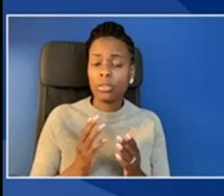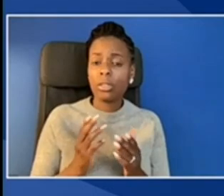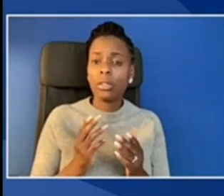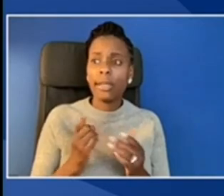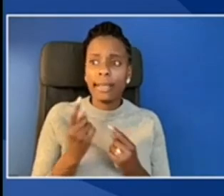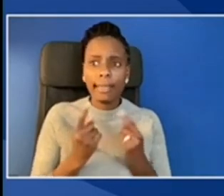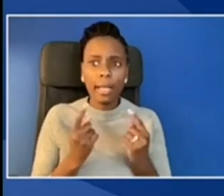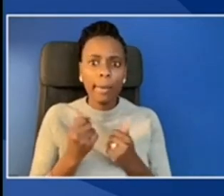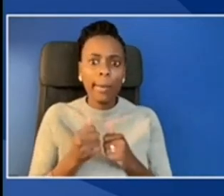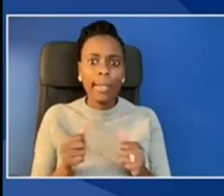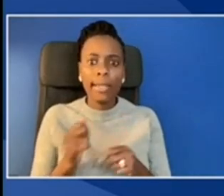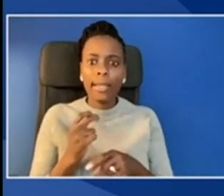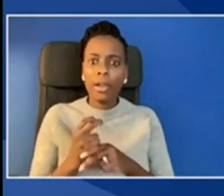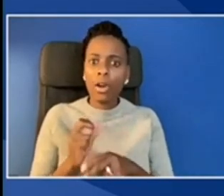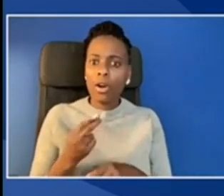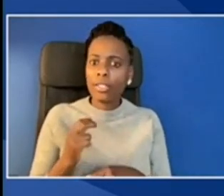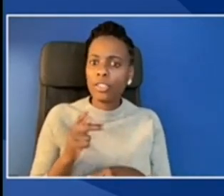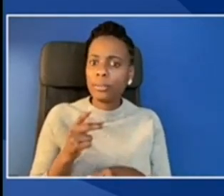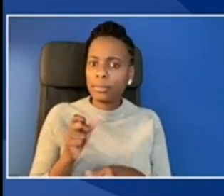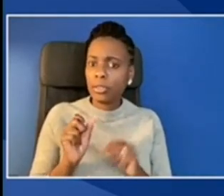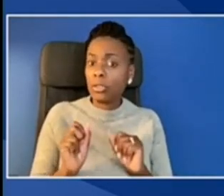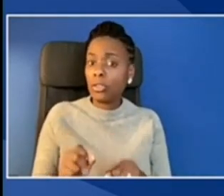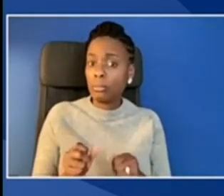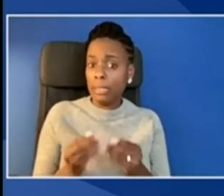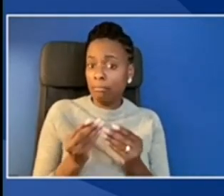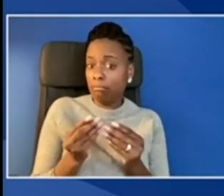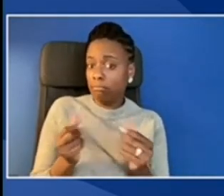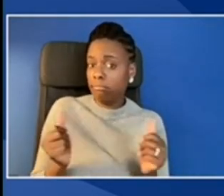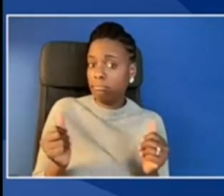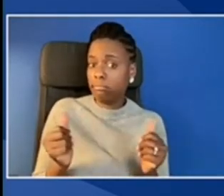might be alleviated through either some